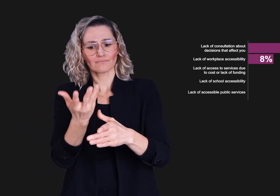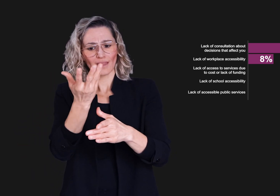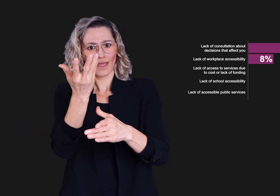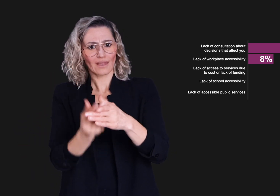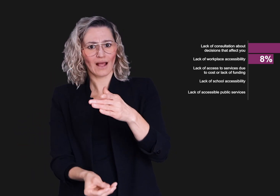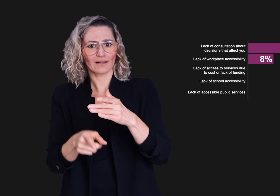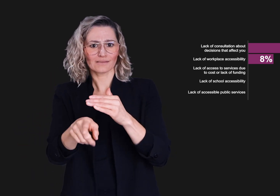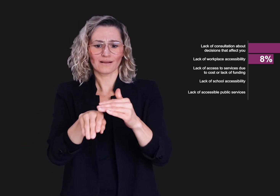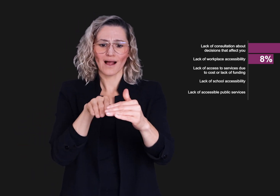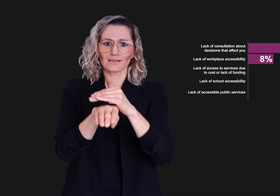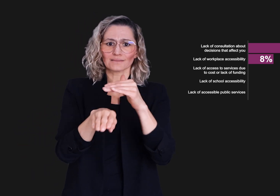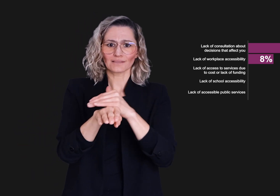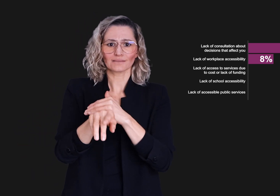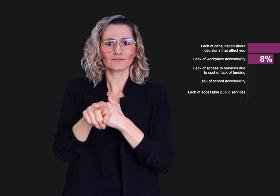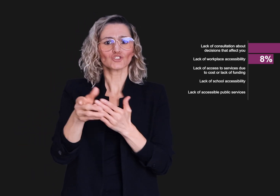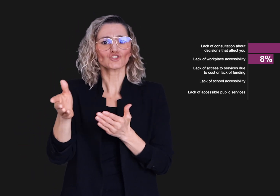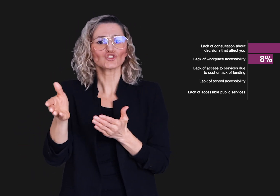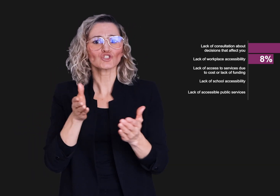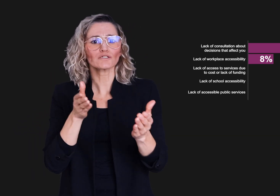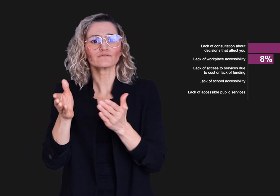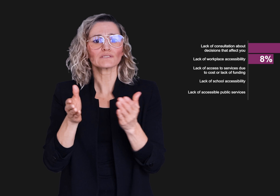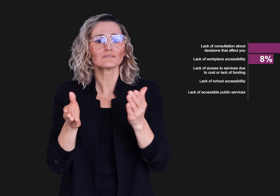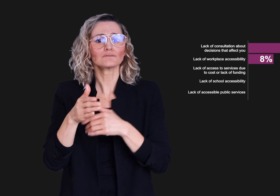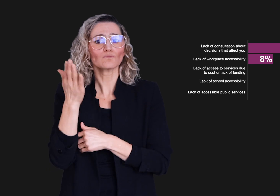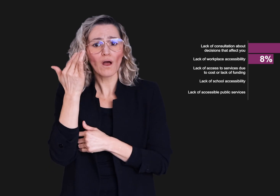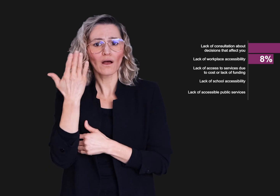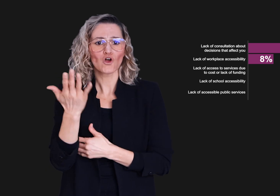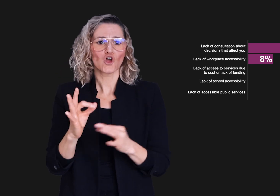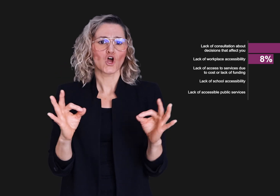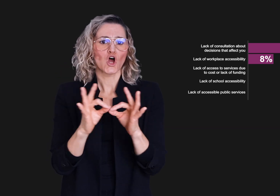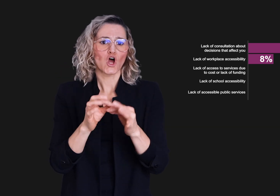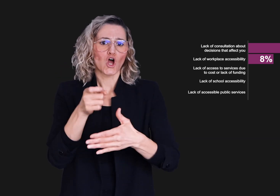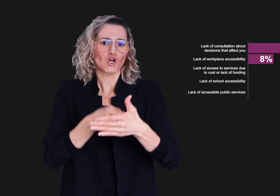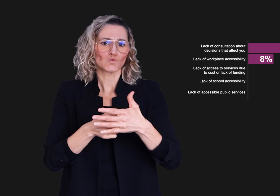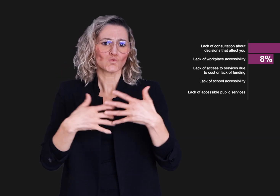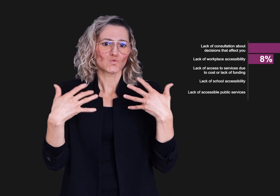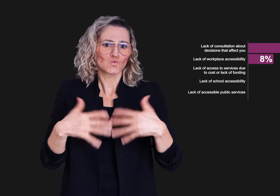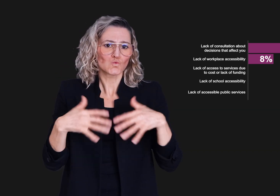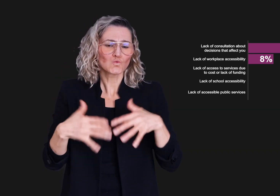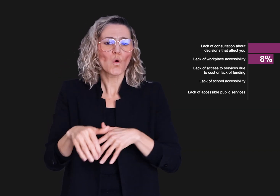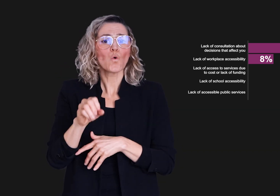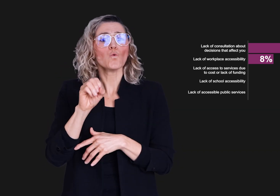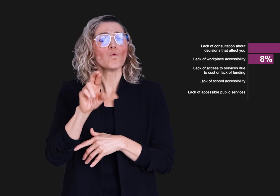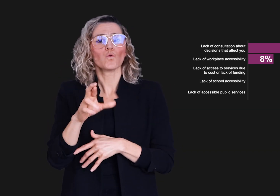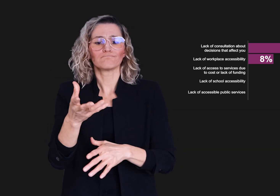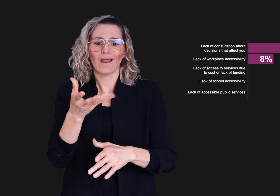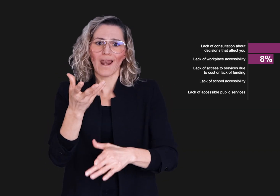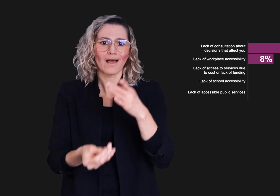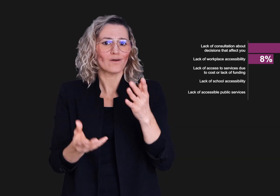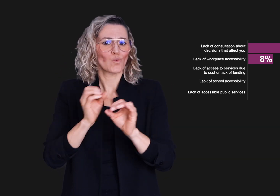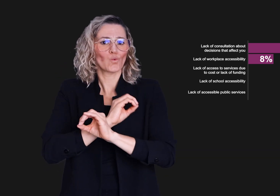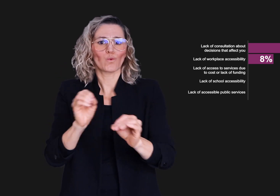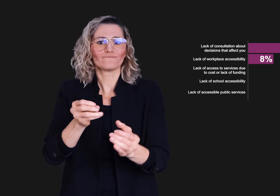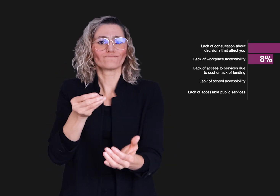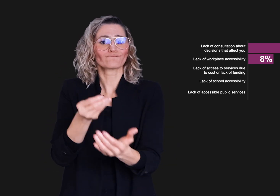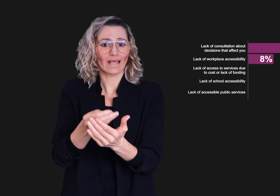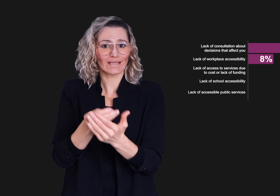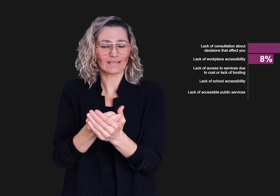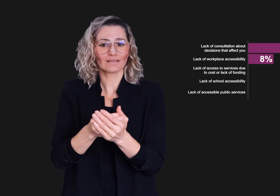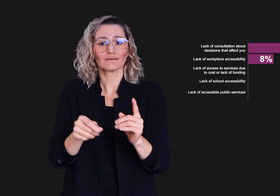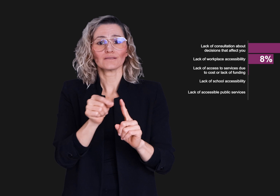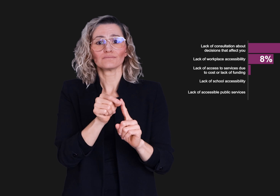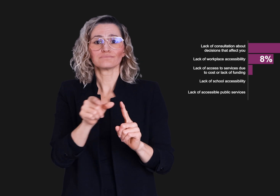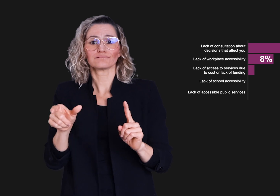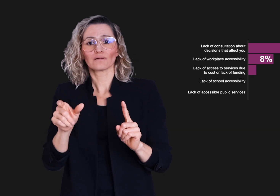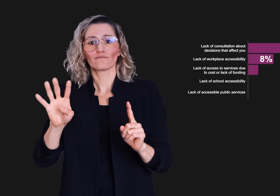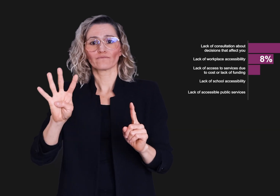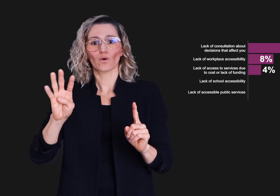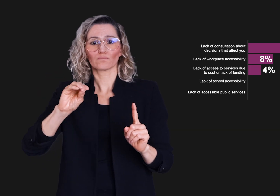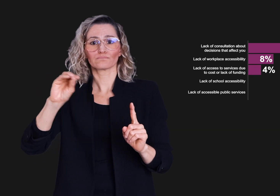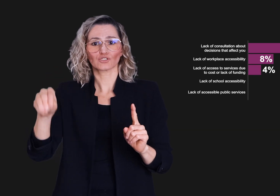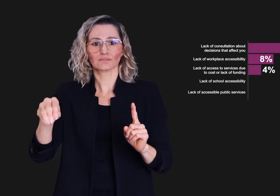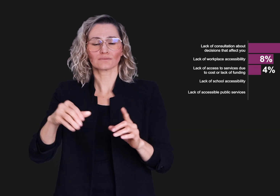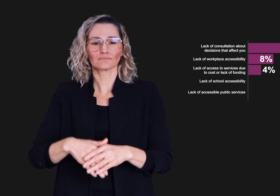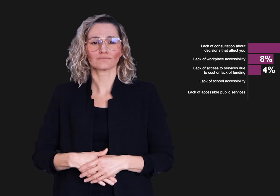Lack of access to services due to cost or lack of funding - 4%